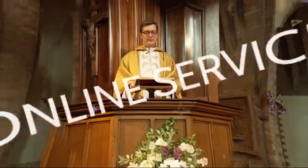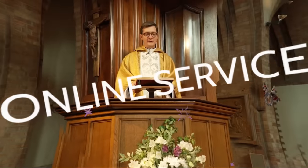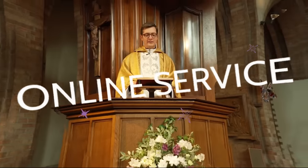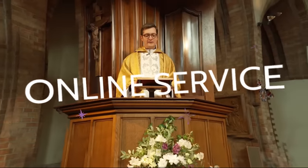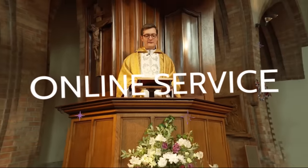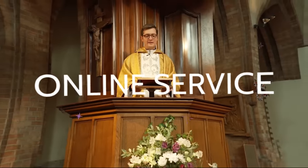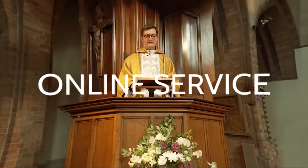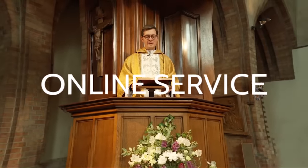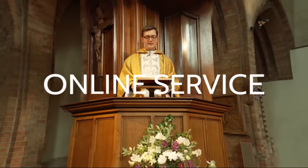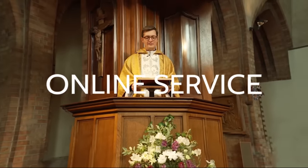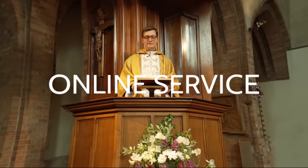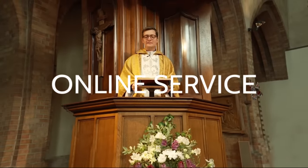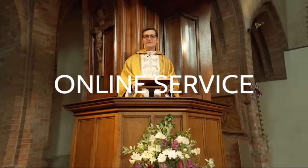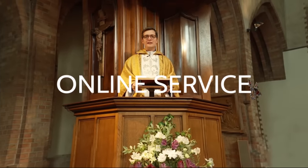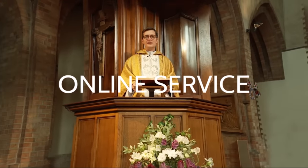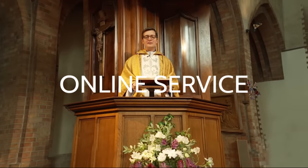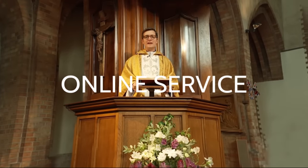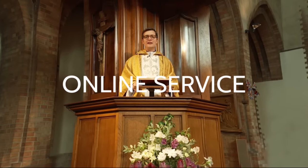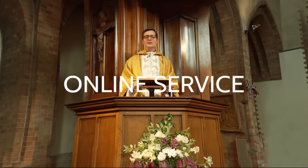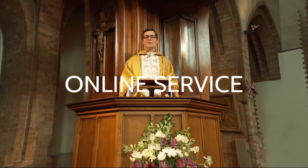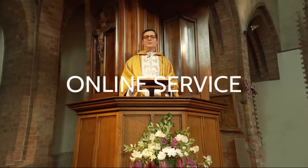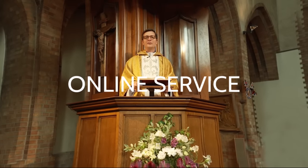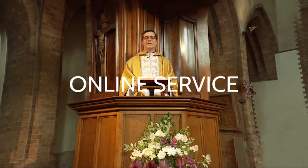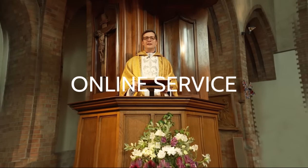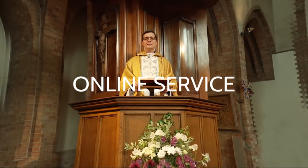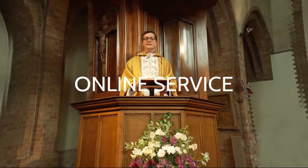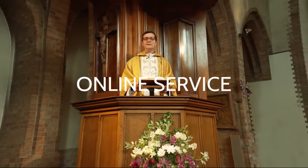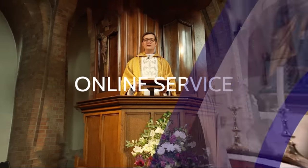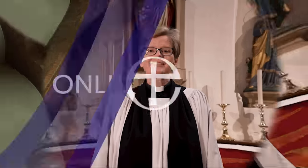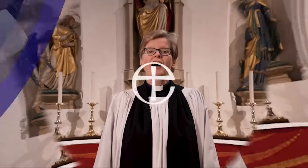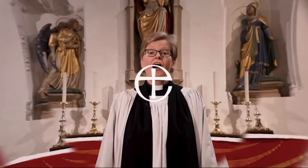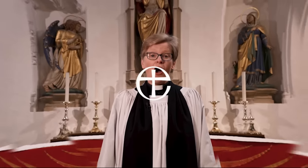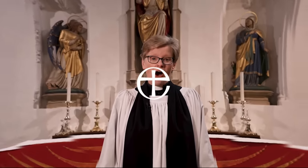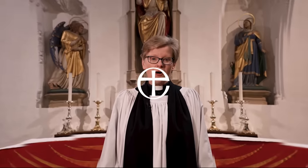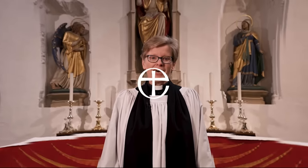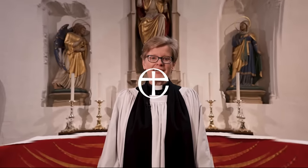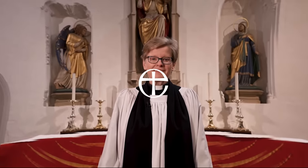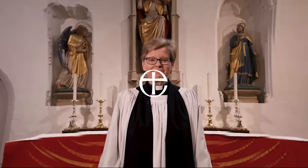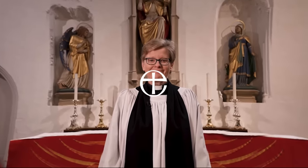And the God of salvation is making all things new. Amen.